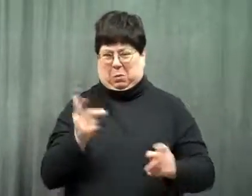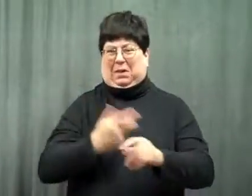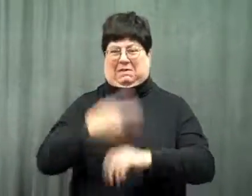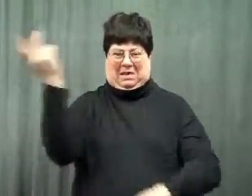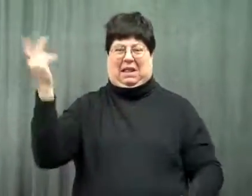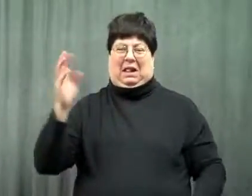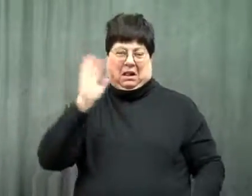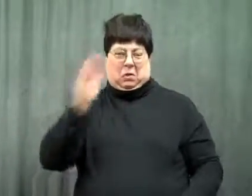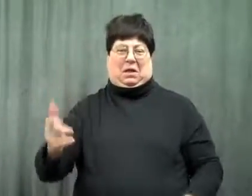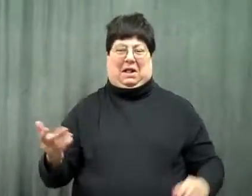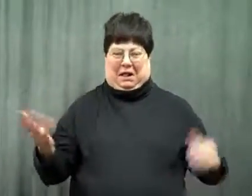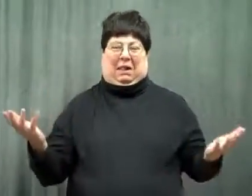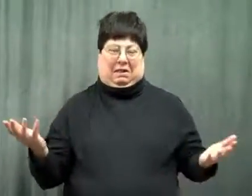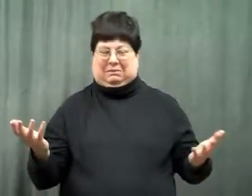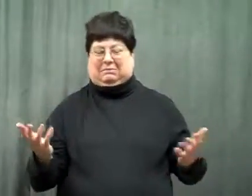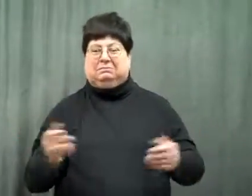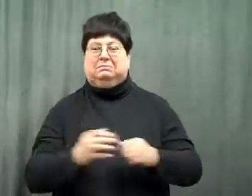It's going to fail."